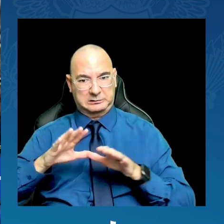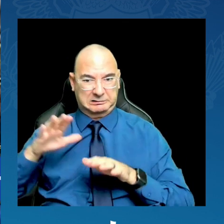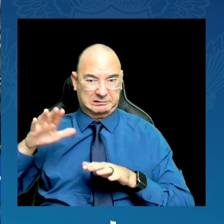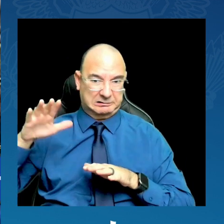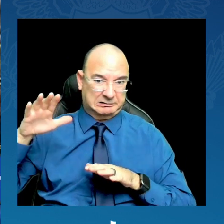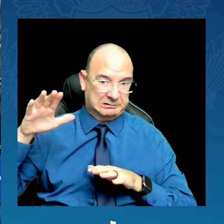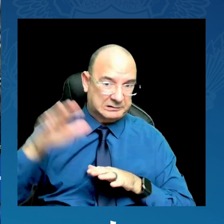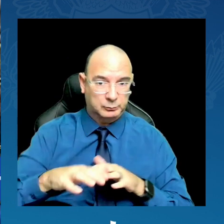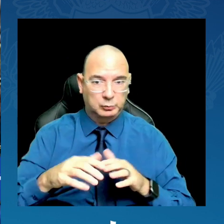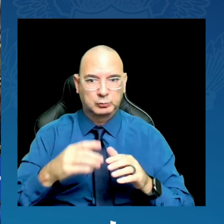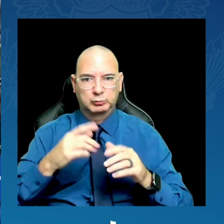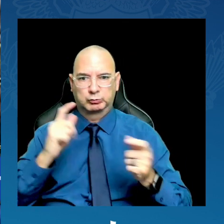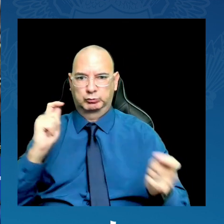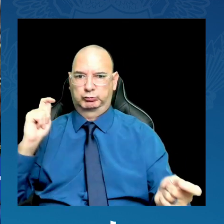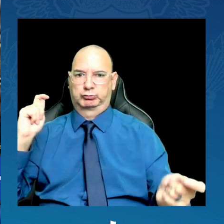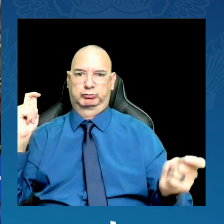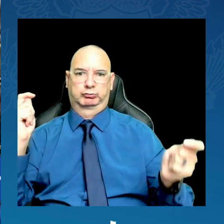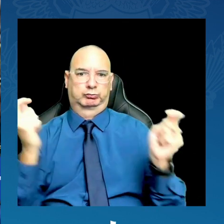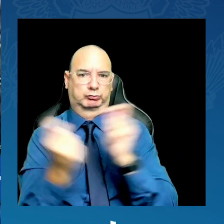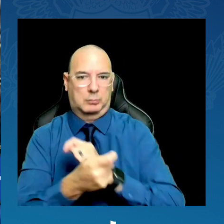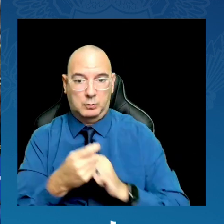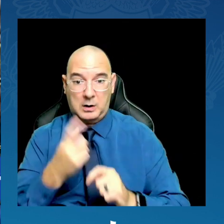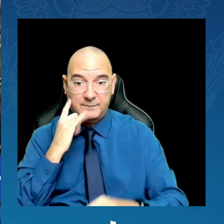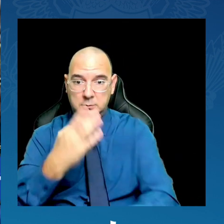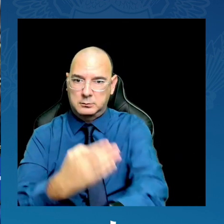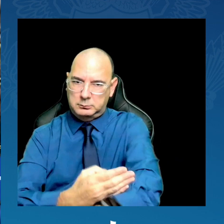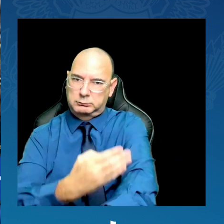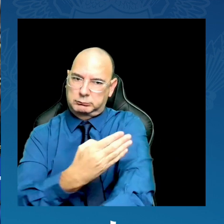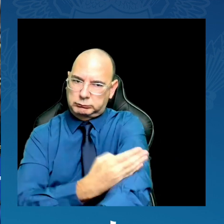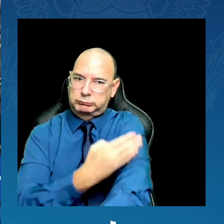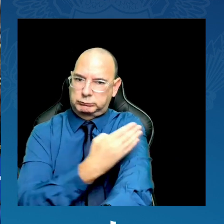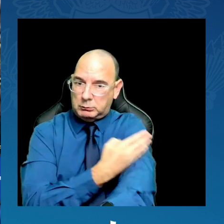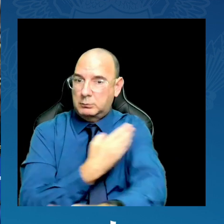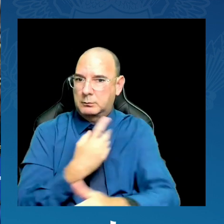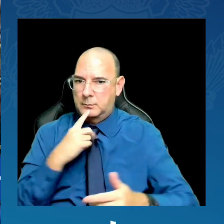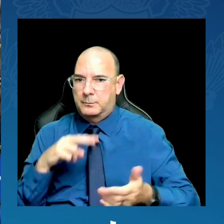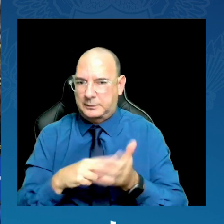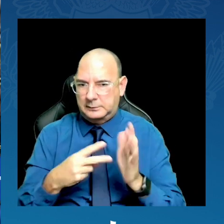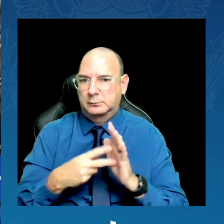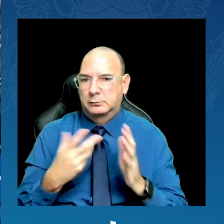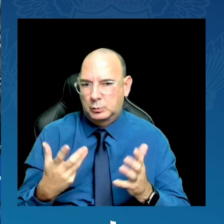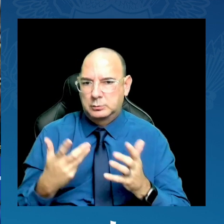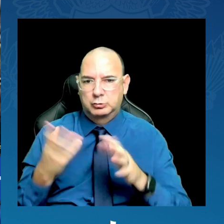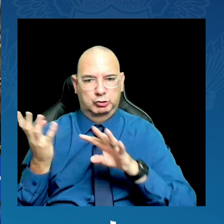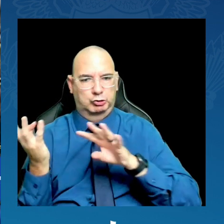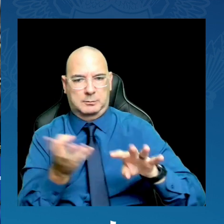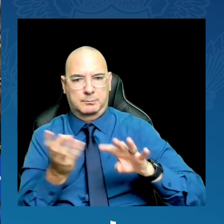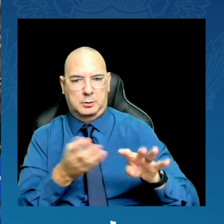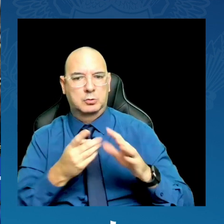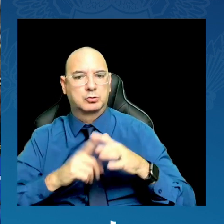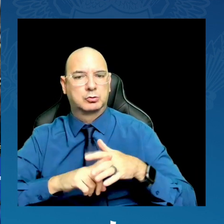But we created, as I said, the streamline launch and reentry licensing requirements rule. We published it in March of last year,